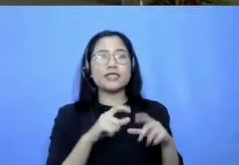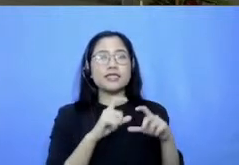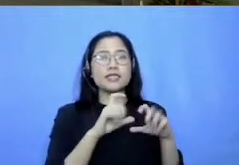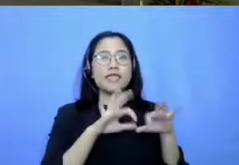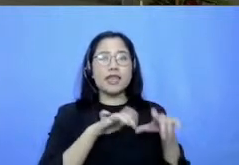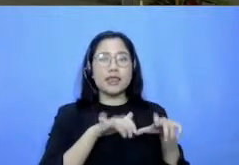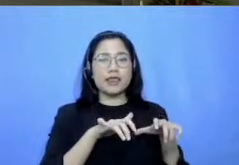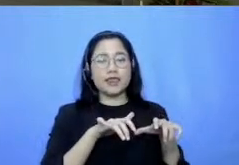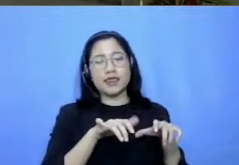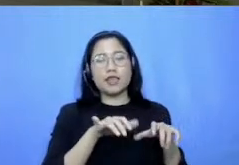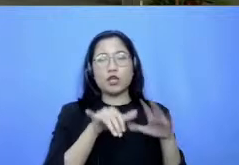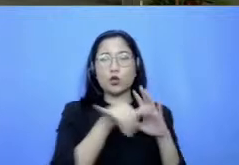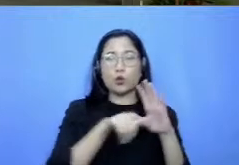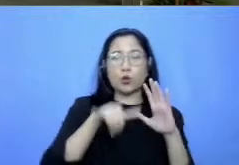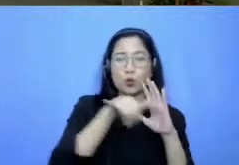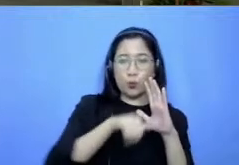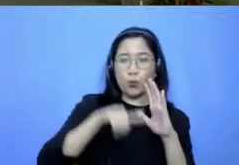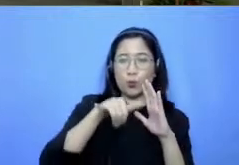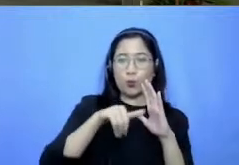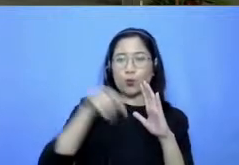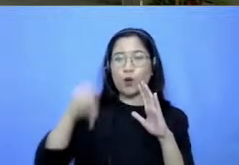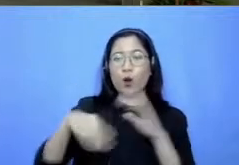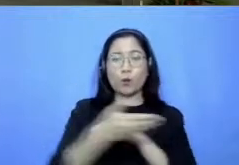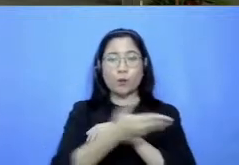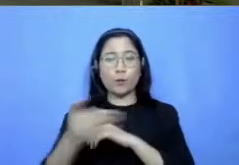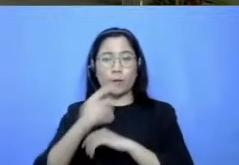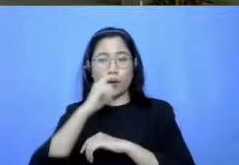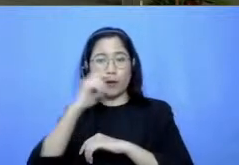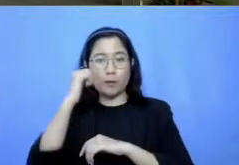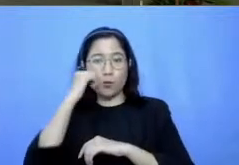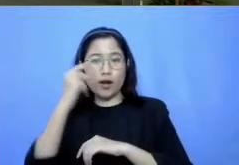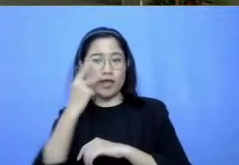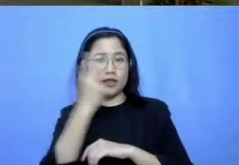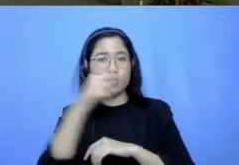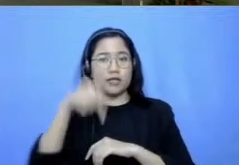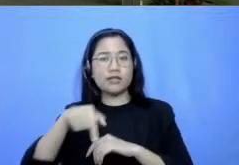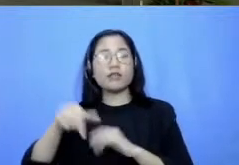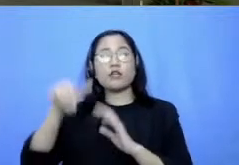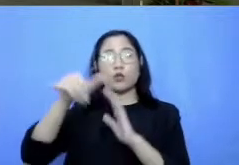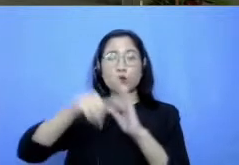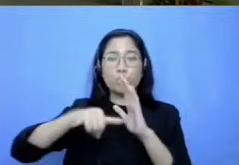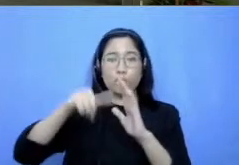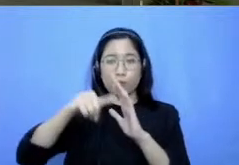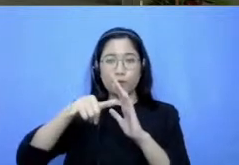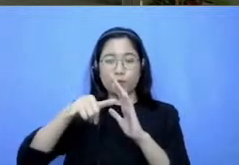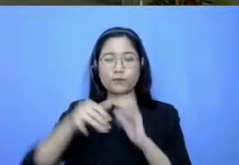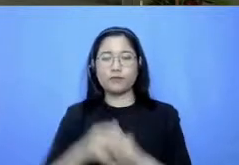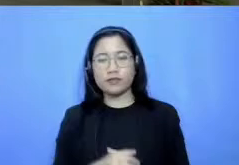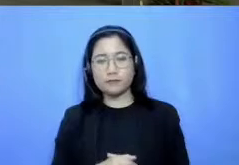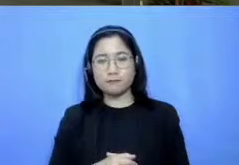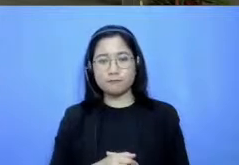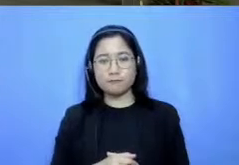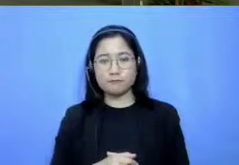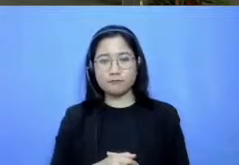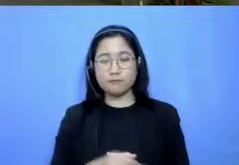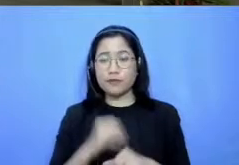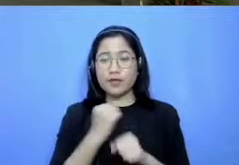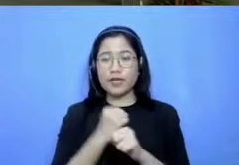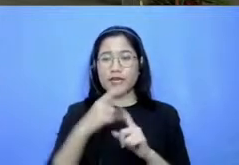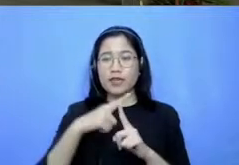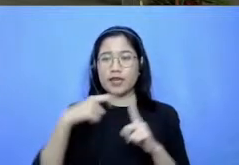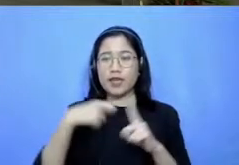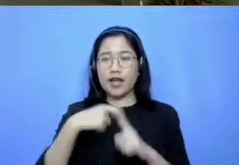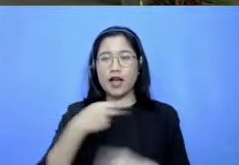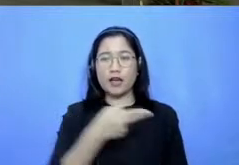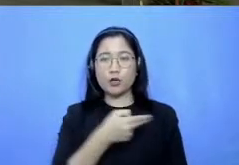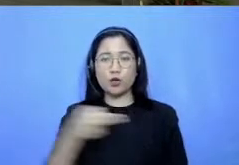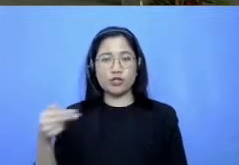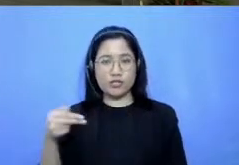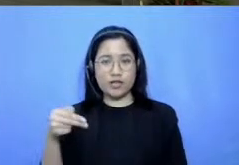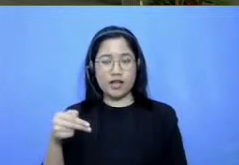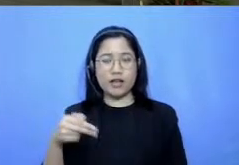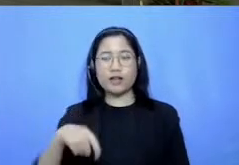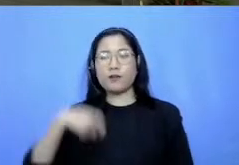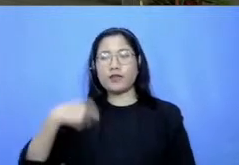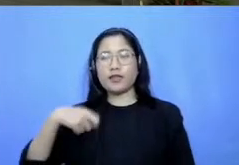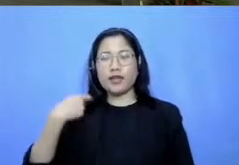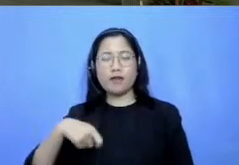currently watching this training on Hi YouTube a-gtk Indonesia Khan Ministry of Education and Culture Research and Technology, there is a